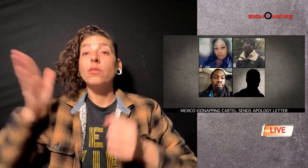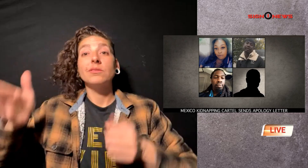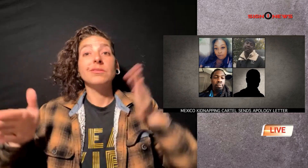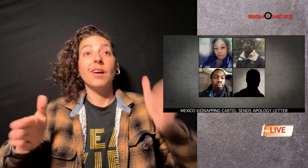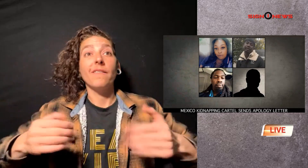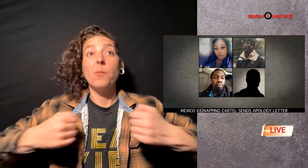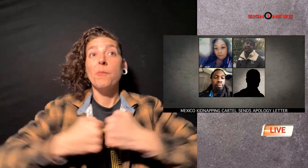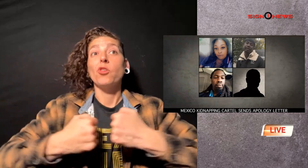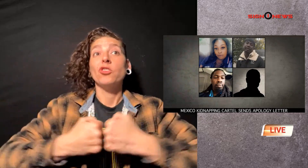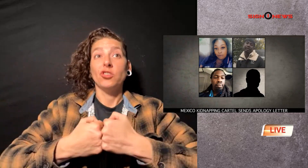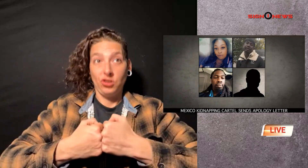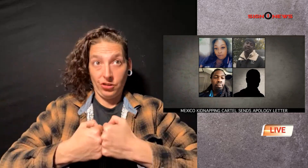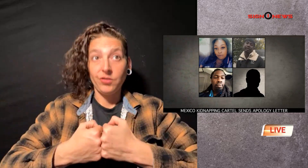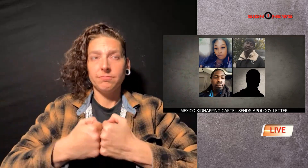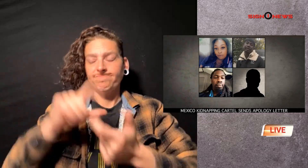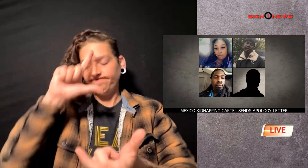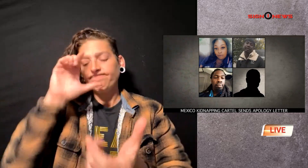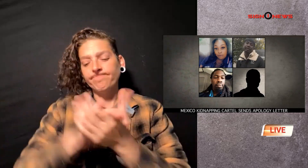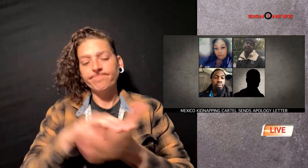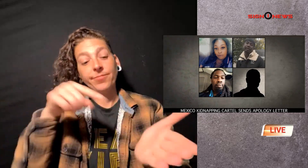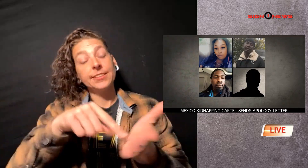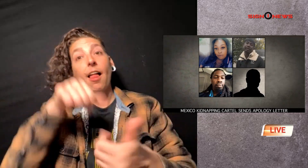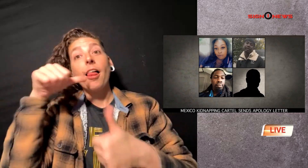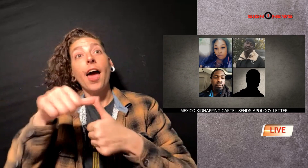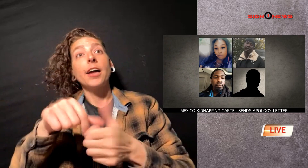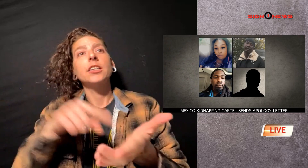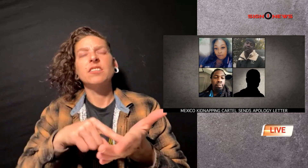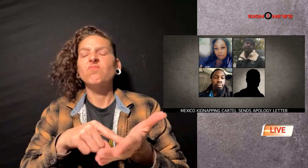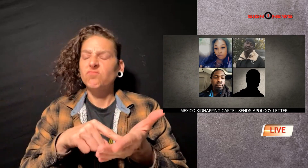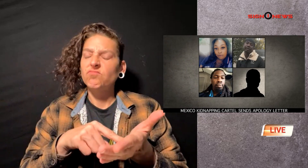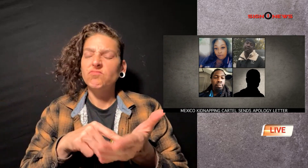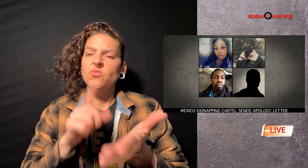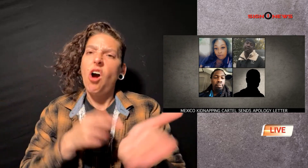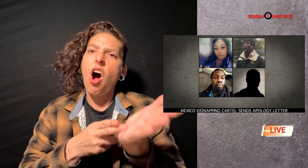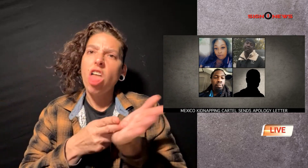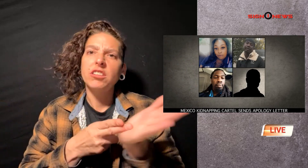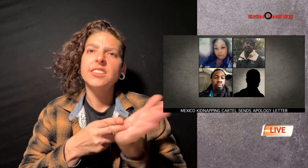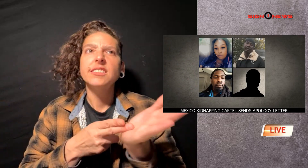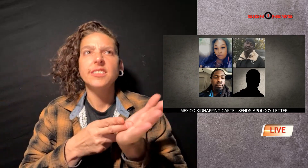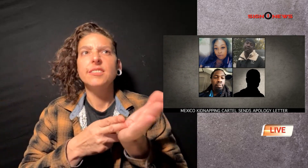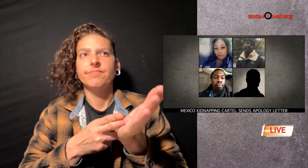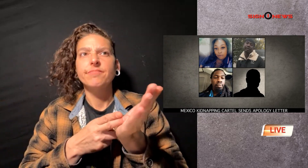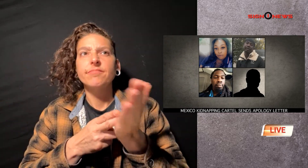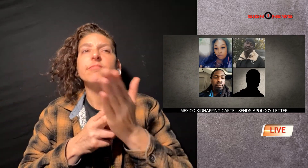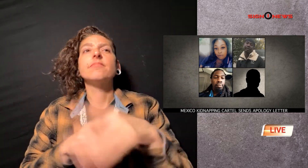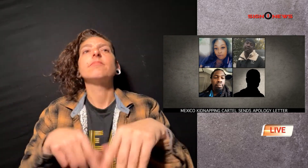law enforcement officials on both sides of the border believe the letter is authentic